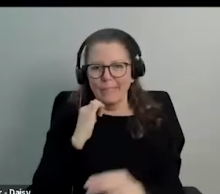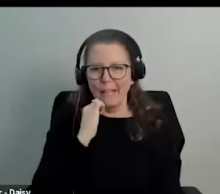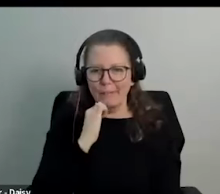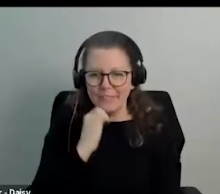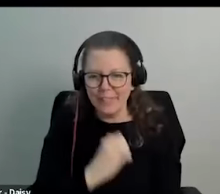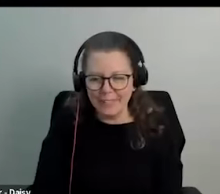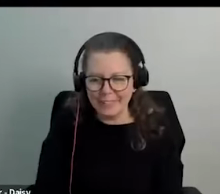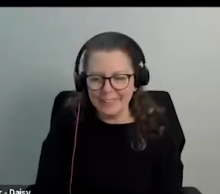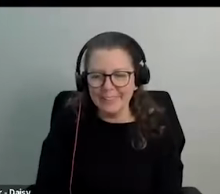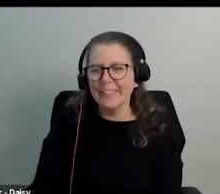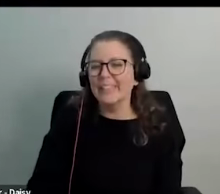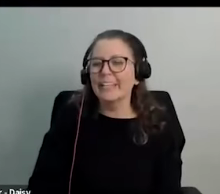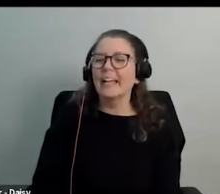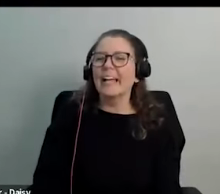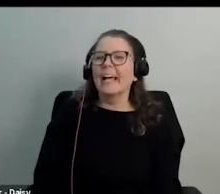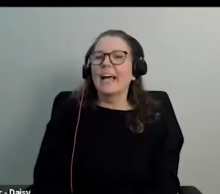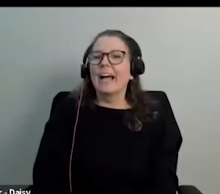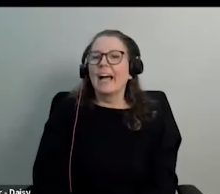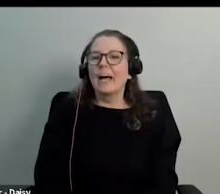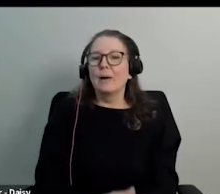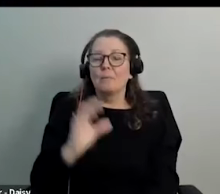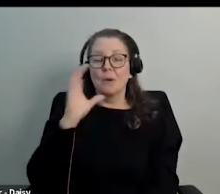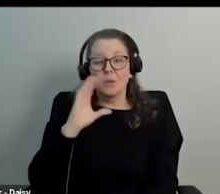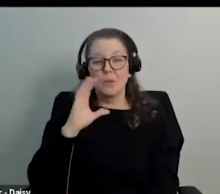and this kind of comes back to looking for jobs in accessibility.